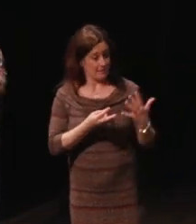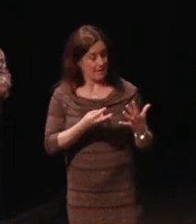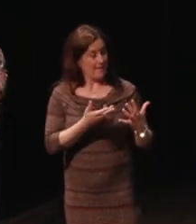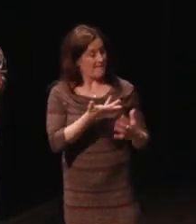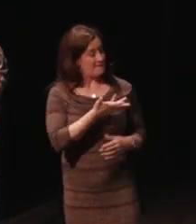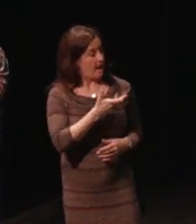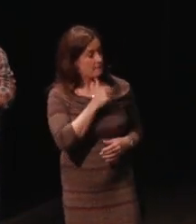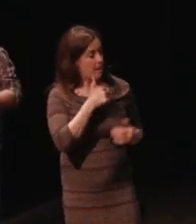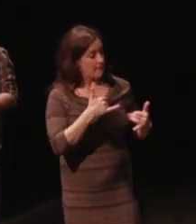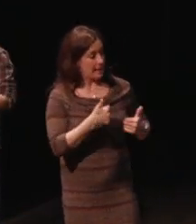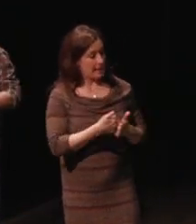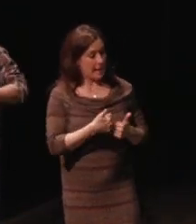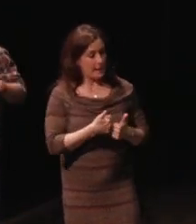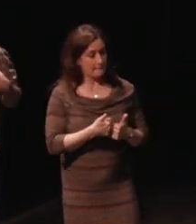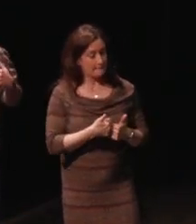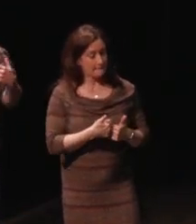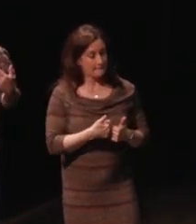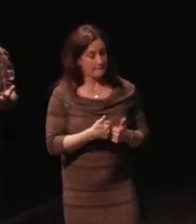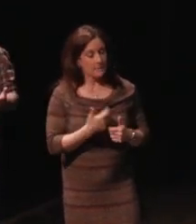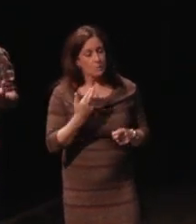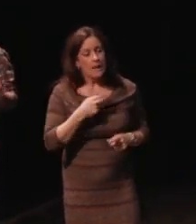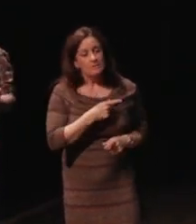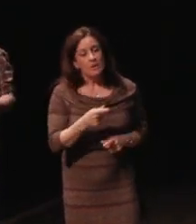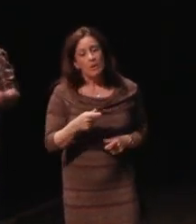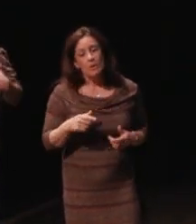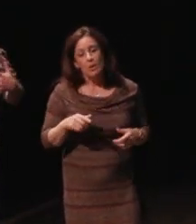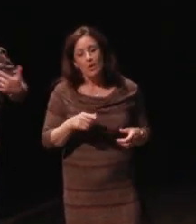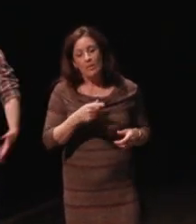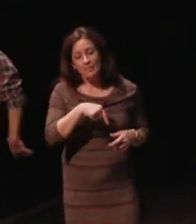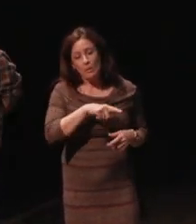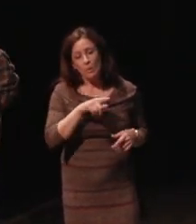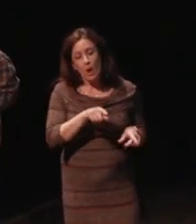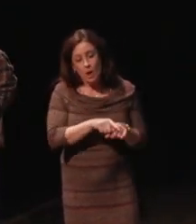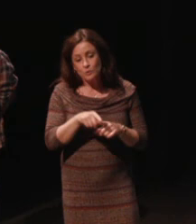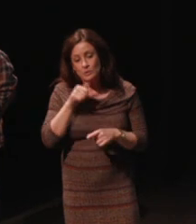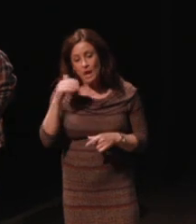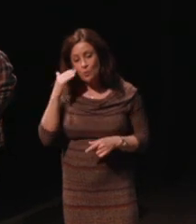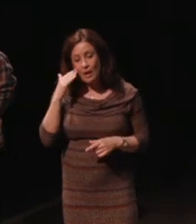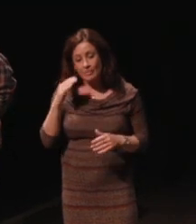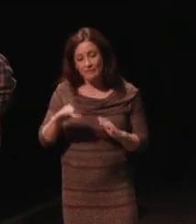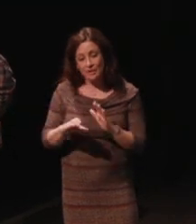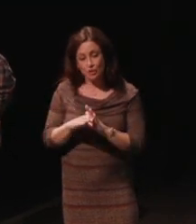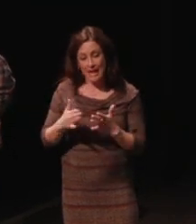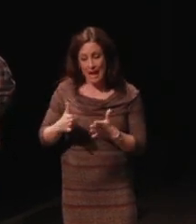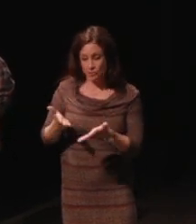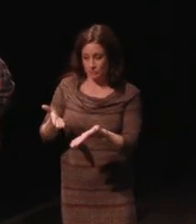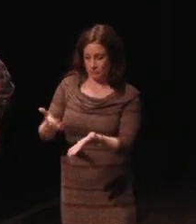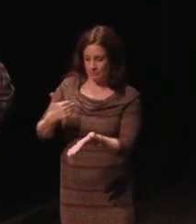we found that they were actually also not aware that the features were actually there.